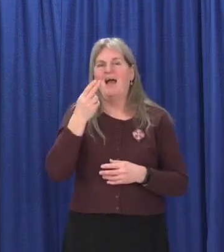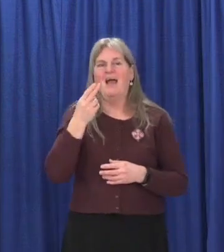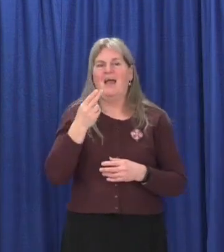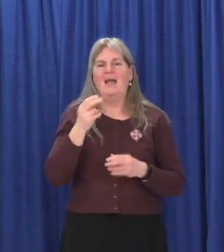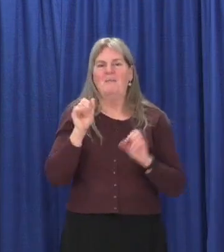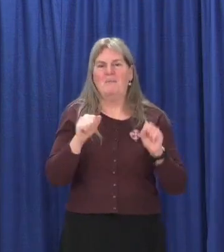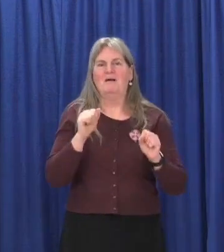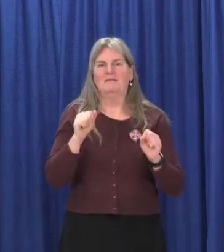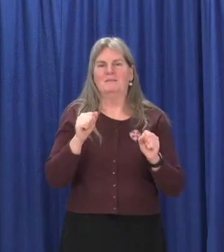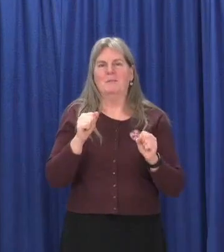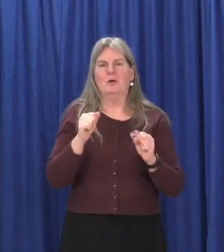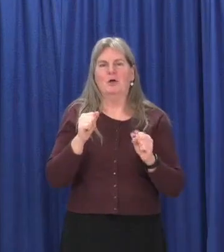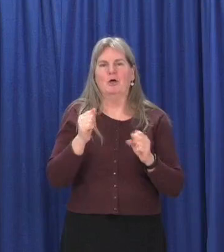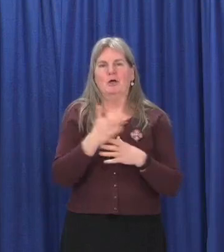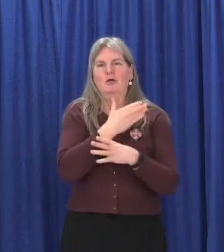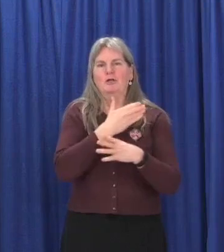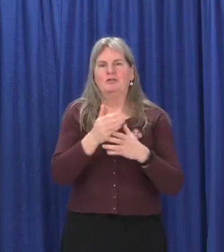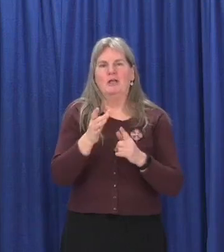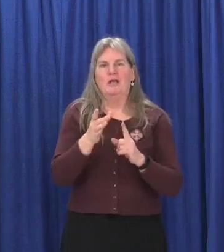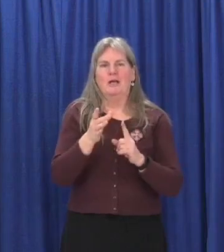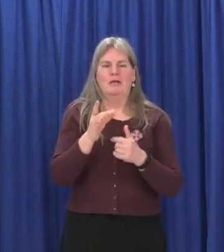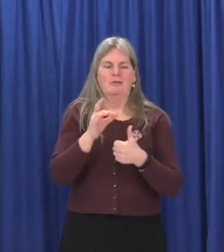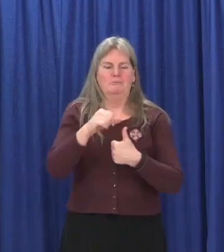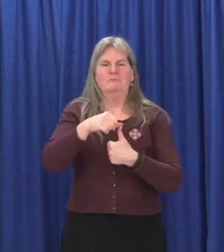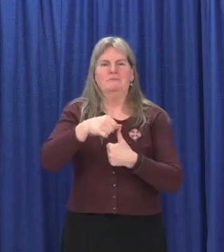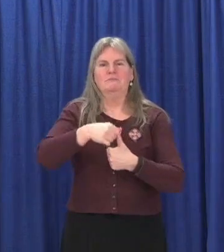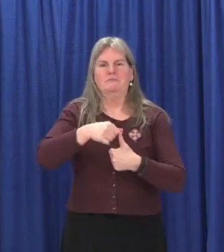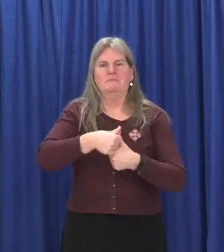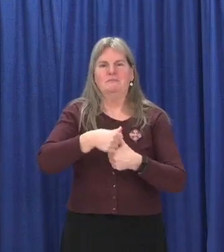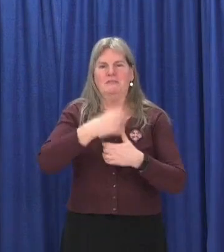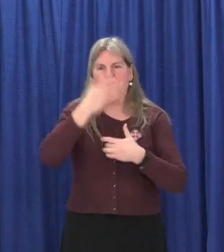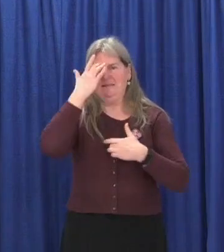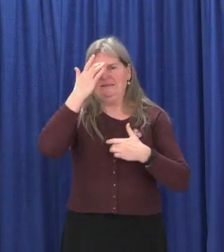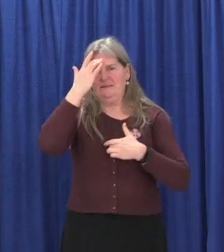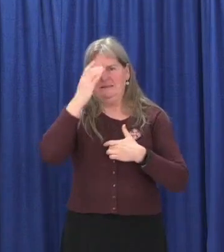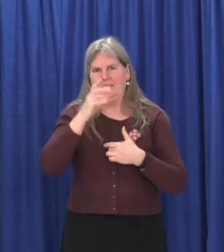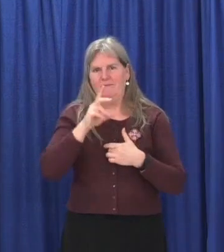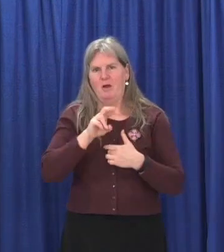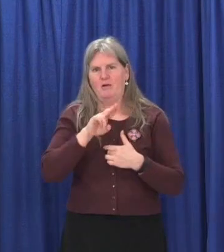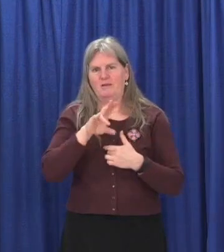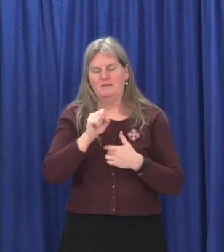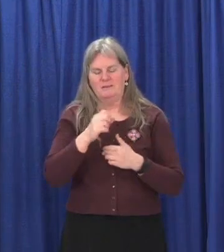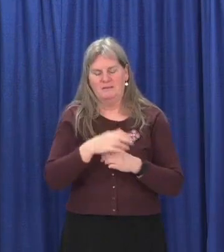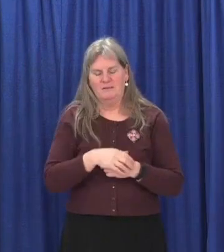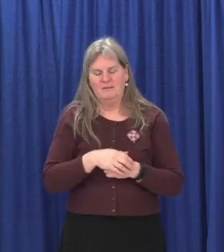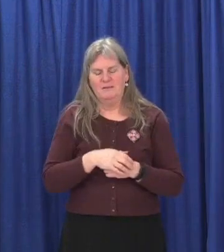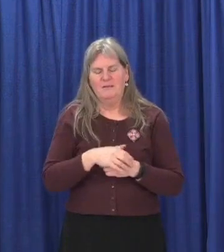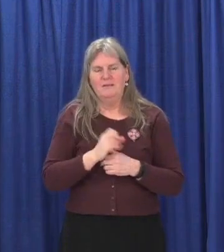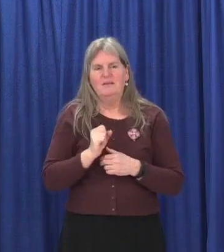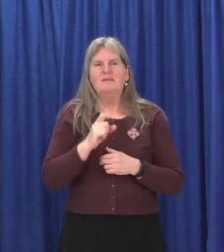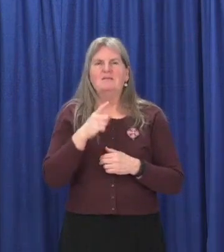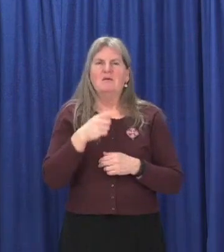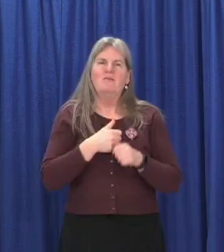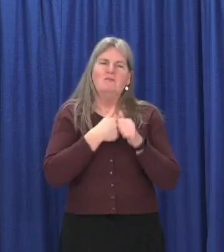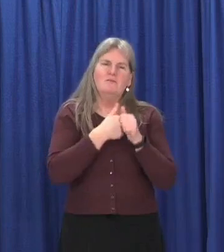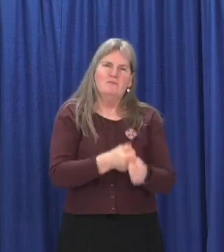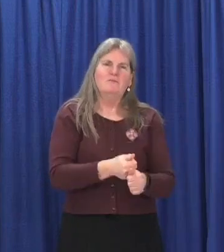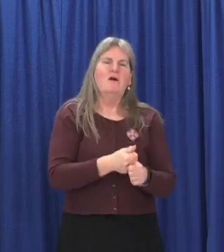So this is all about using COVID sense, and accepting that there are a range of people's comfort levels and a range of risks amongst our society,